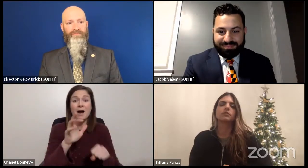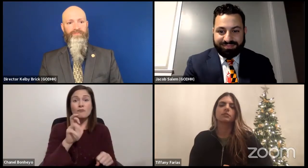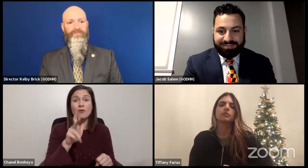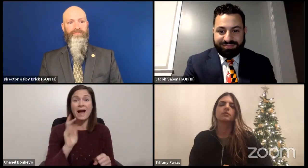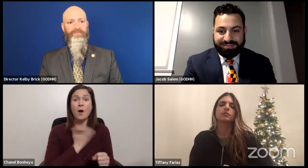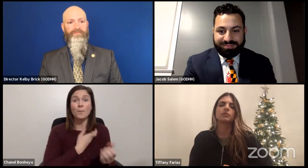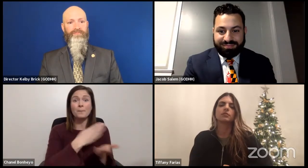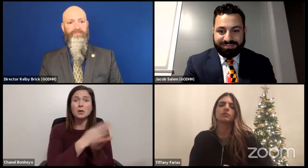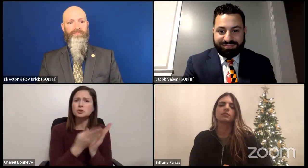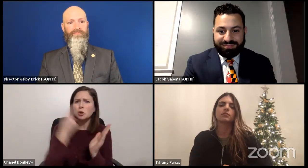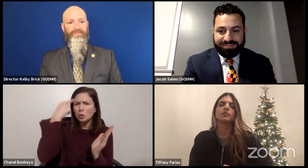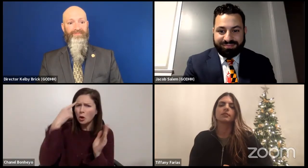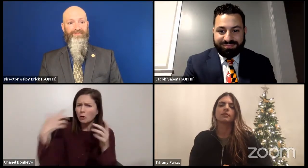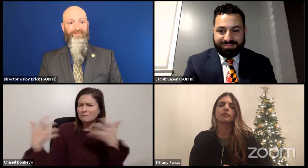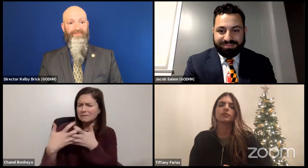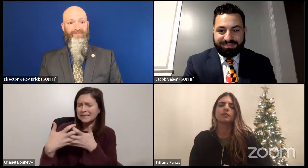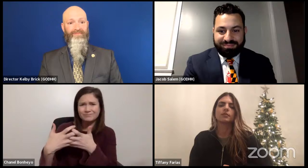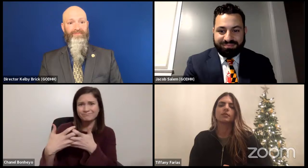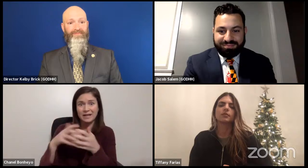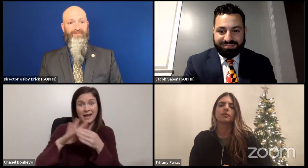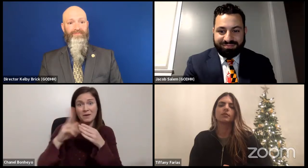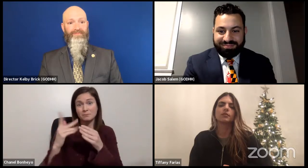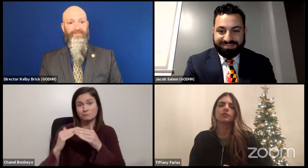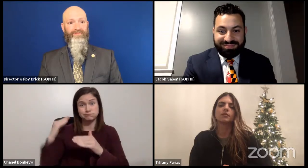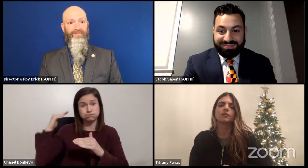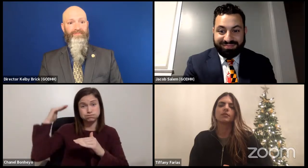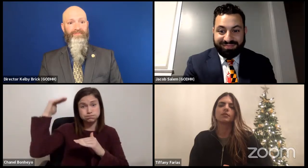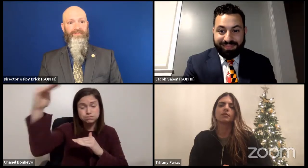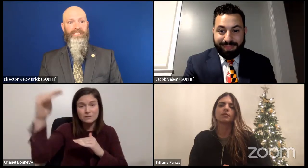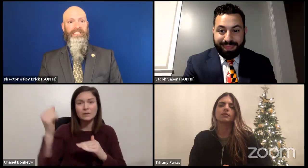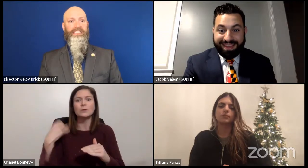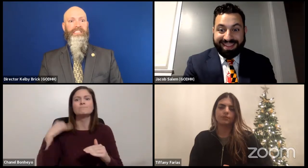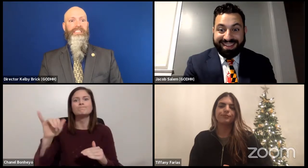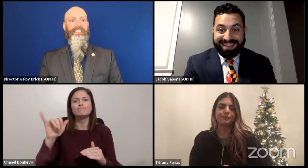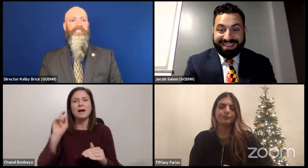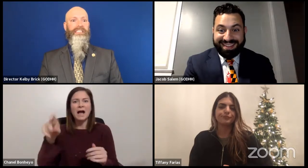which was relatively small. Our budget we thought could meet that. Unfortunately, we